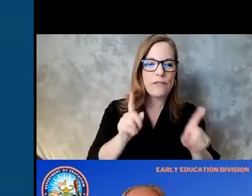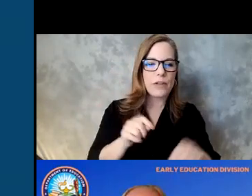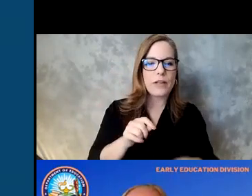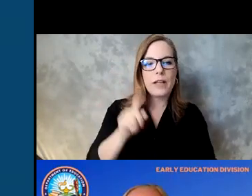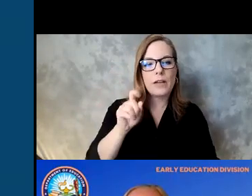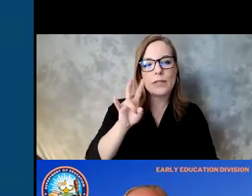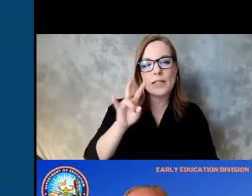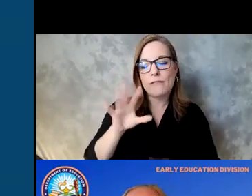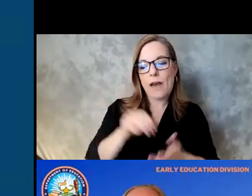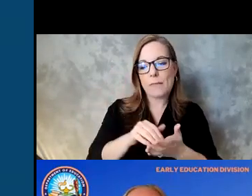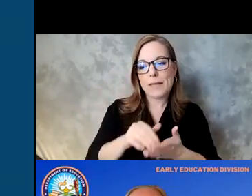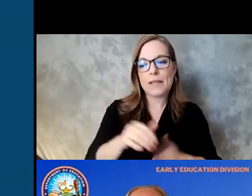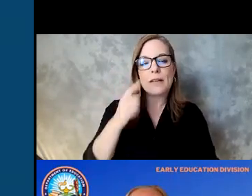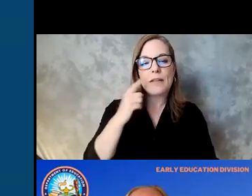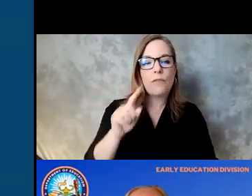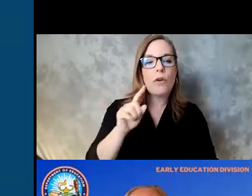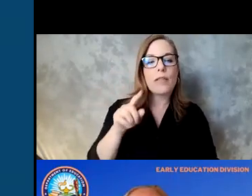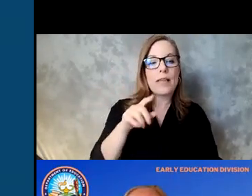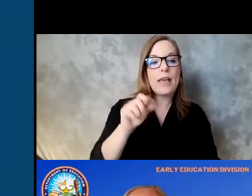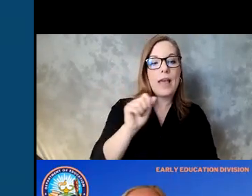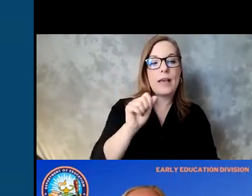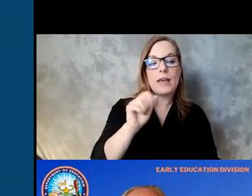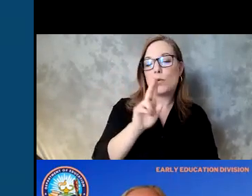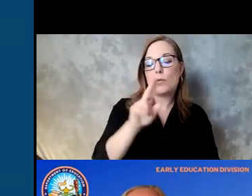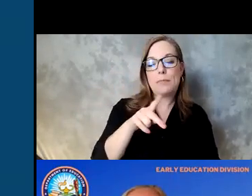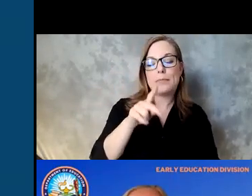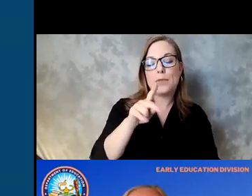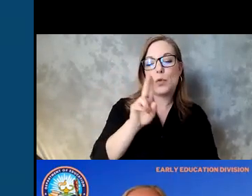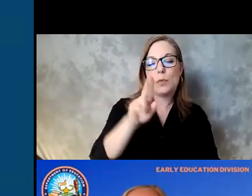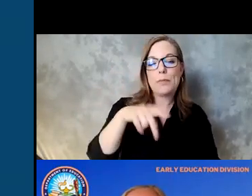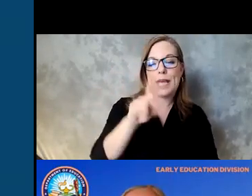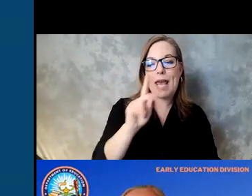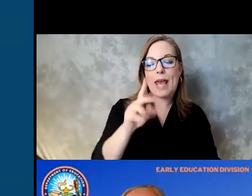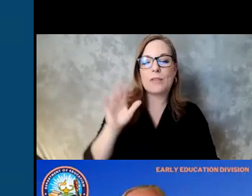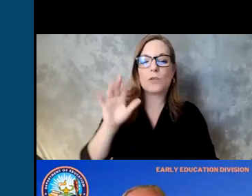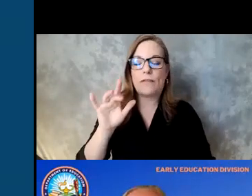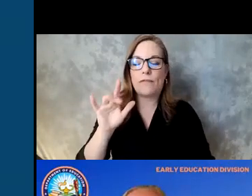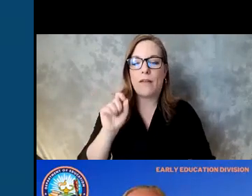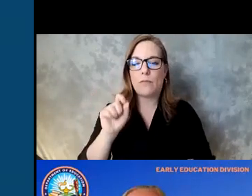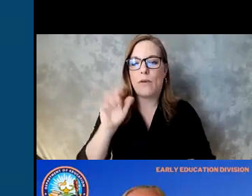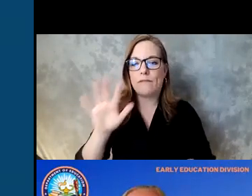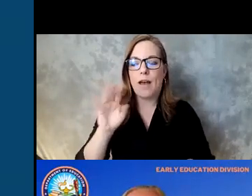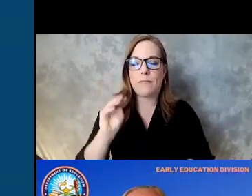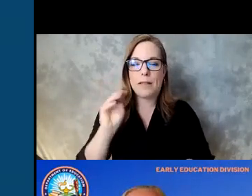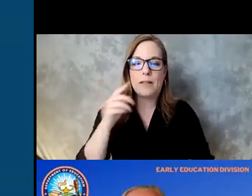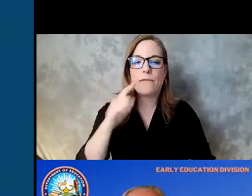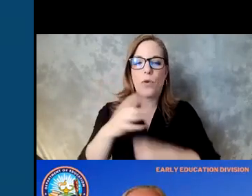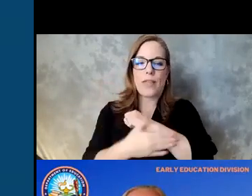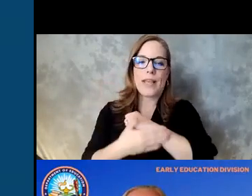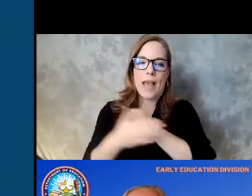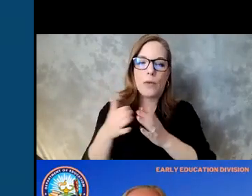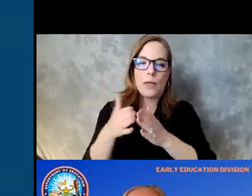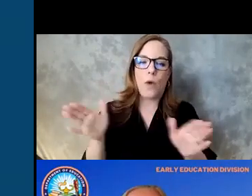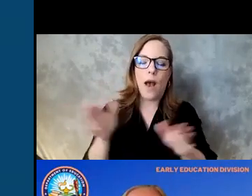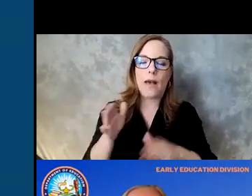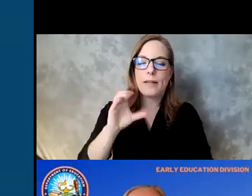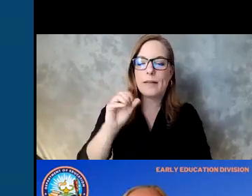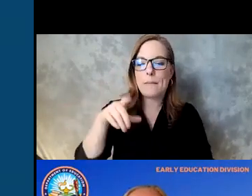UPK P&I Grant and $24.5 million for the UPK P&I County Wide and Capacity Grant. Another